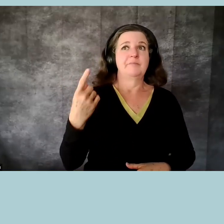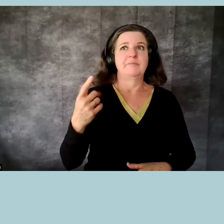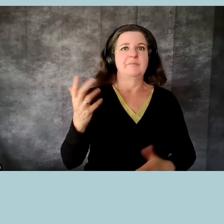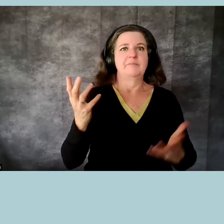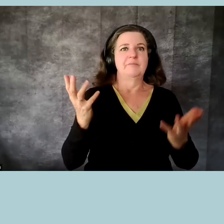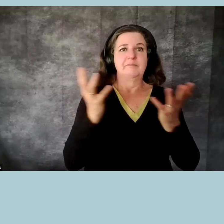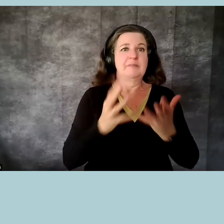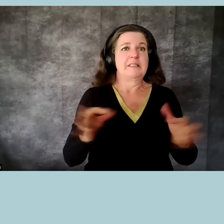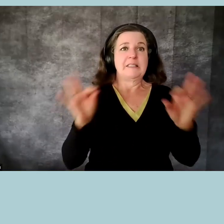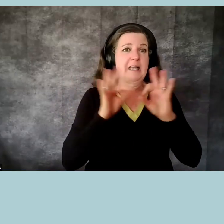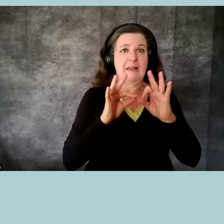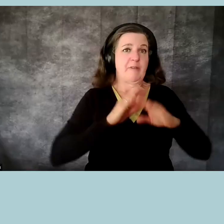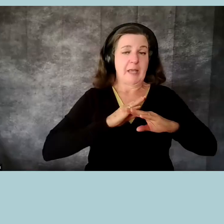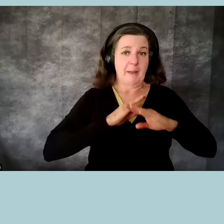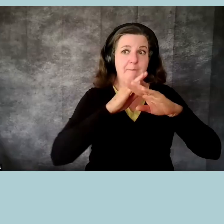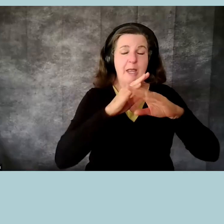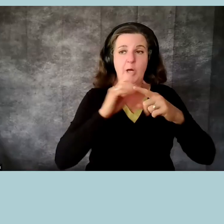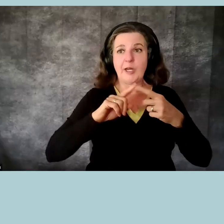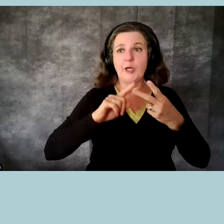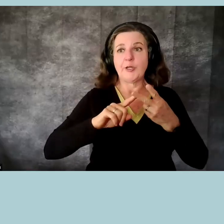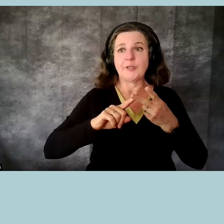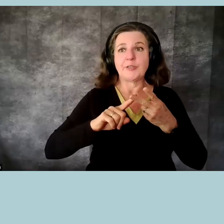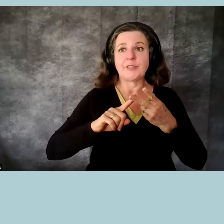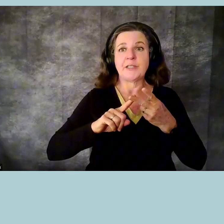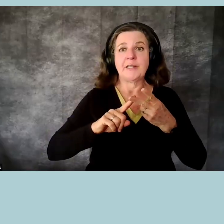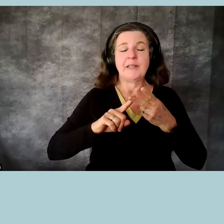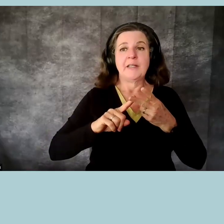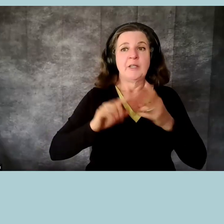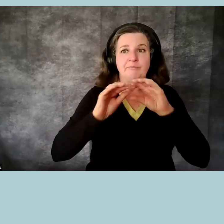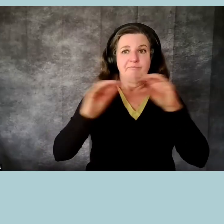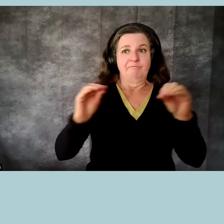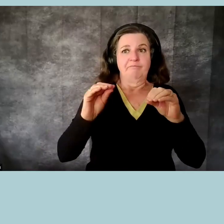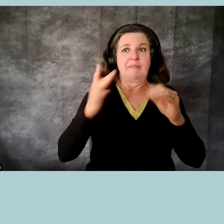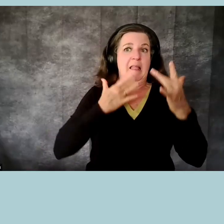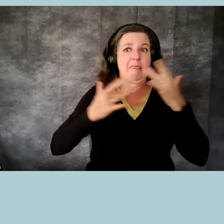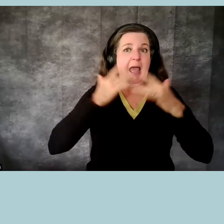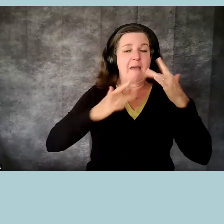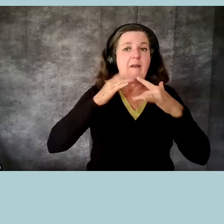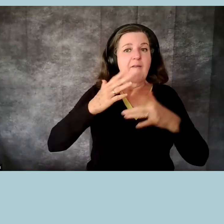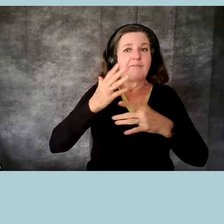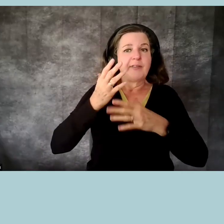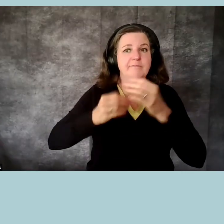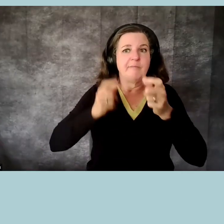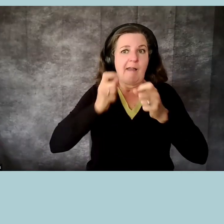and lack of accommodations that make research often inaccessible for people with disabilities to participate